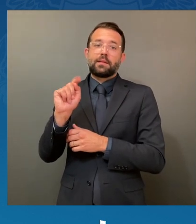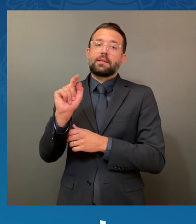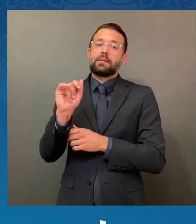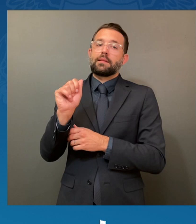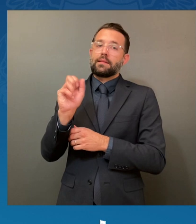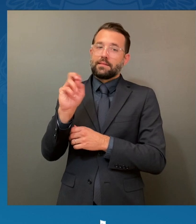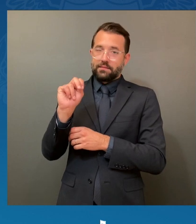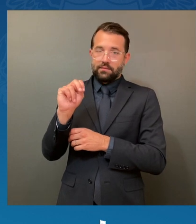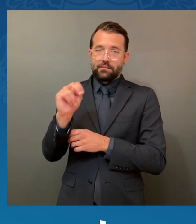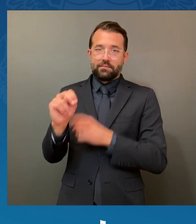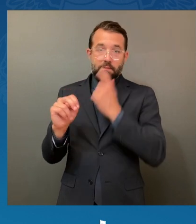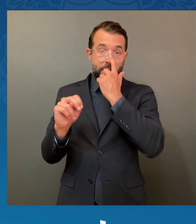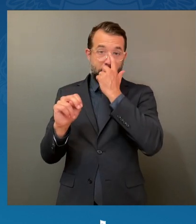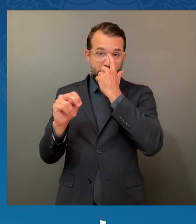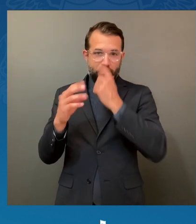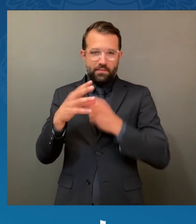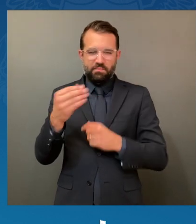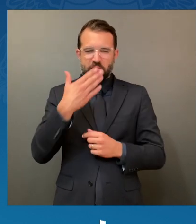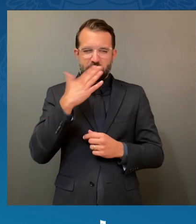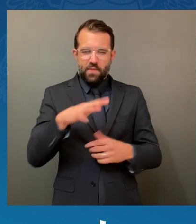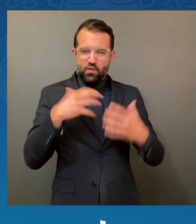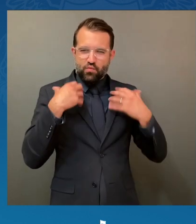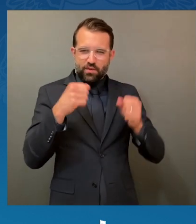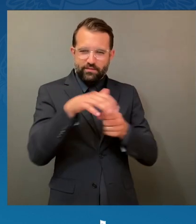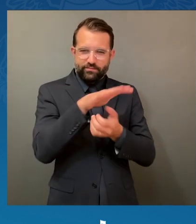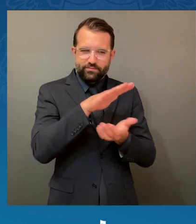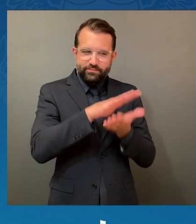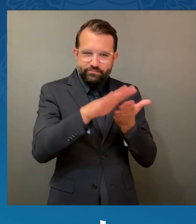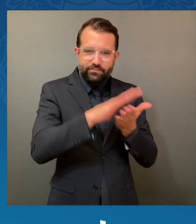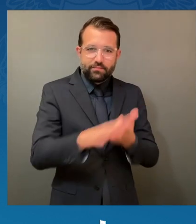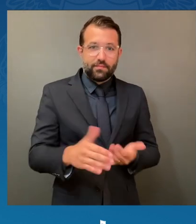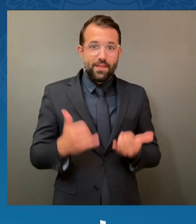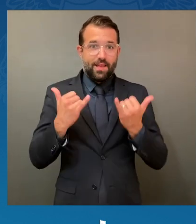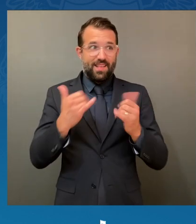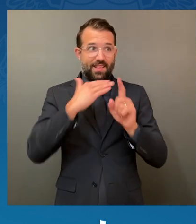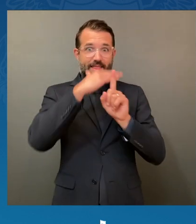at a time when the climate crisis poses the most dangerous public health threat of all.